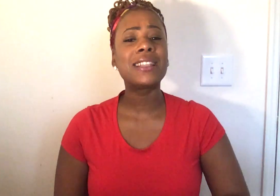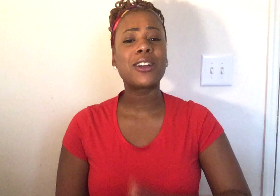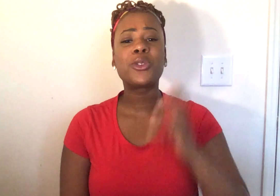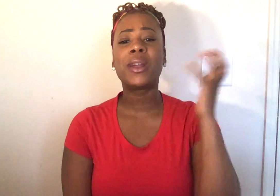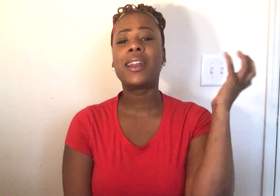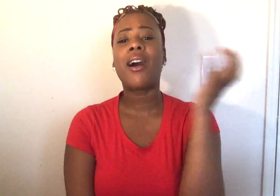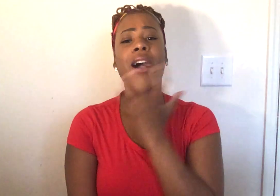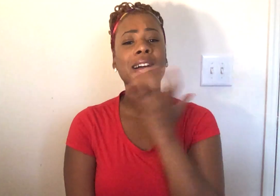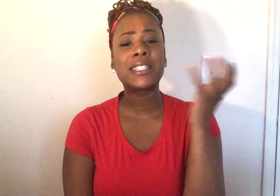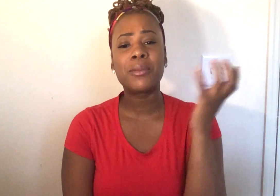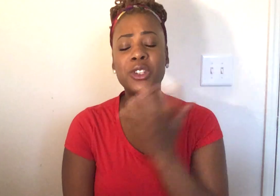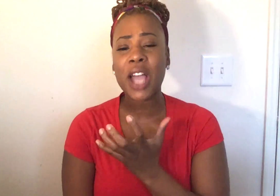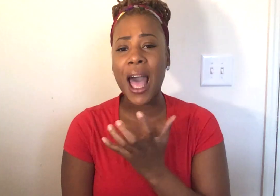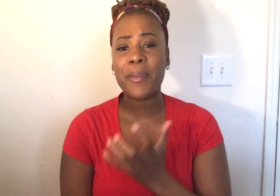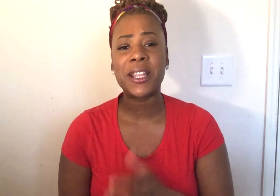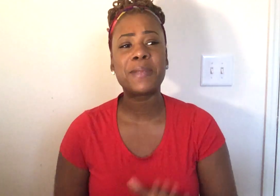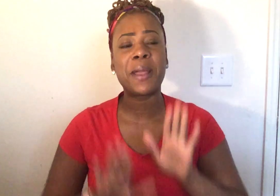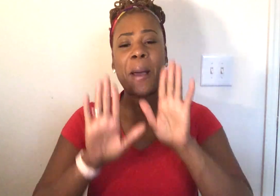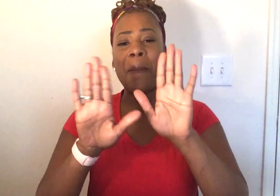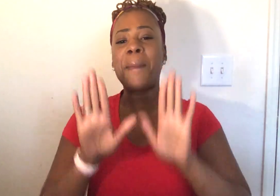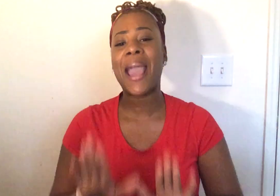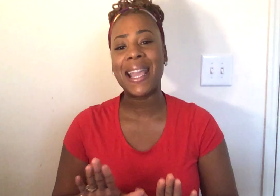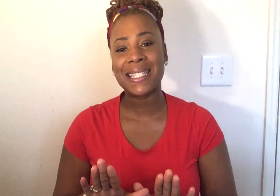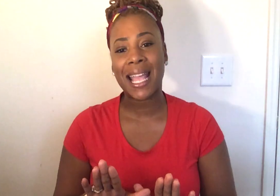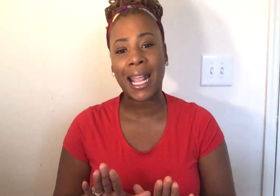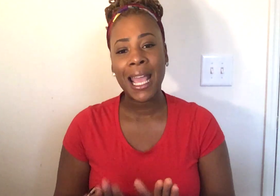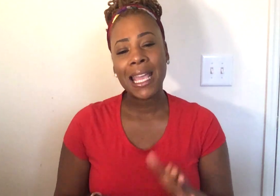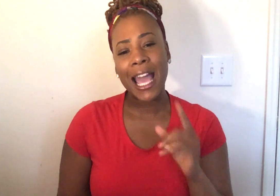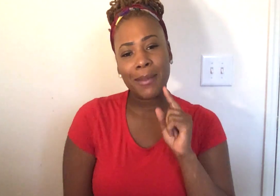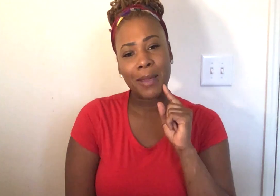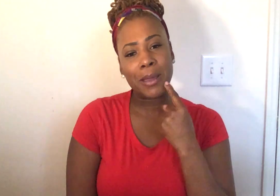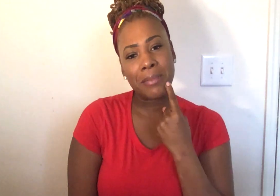are doing an awesome job and it's been amazing, kind of makes me miss